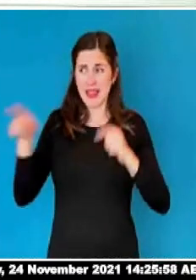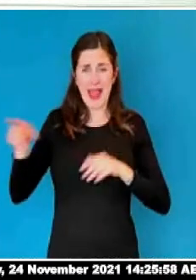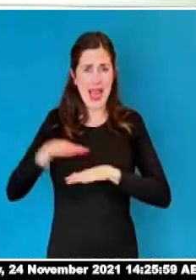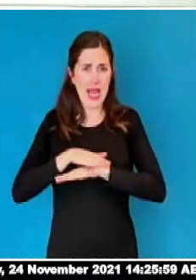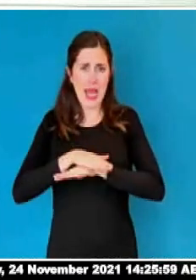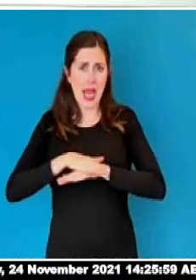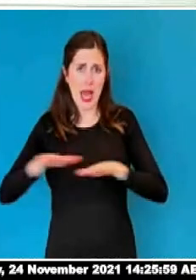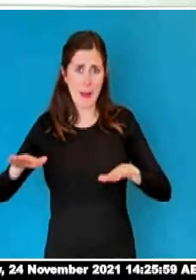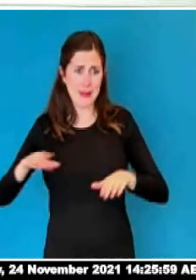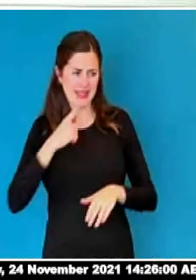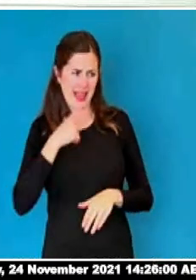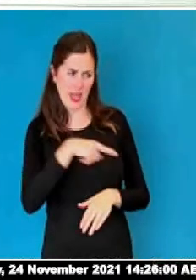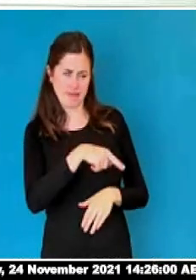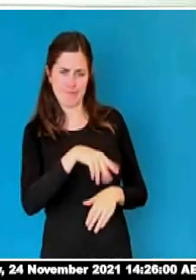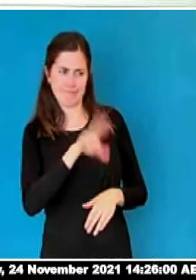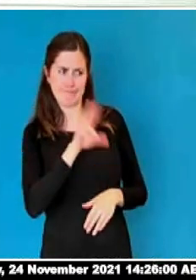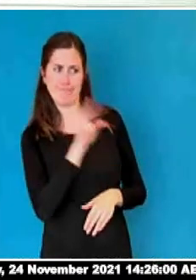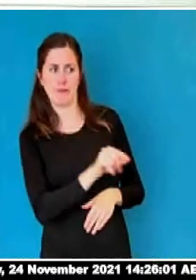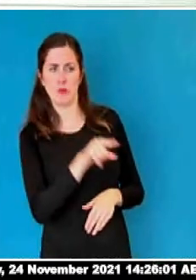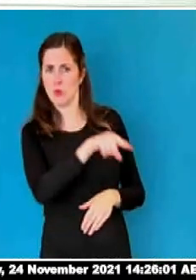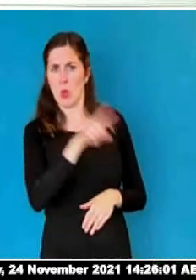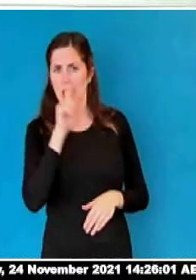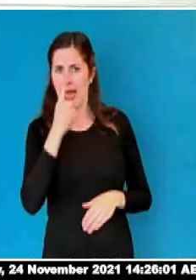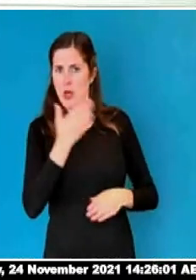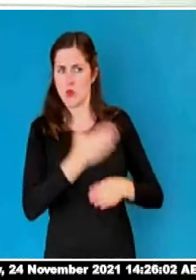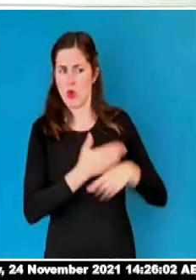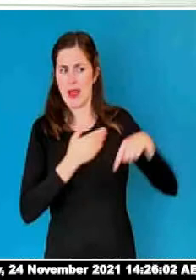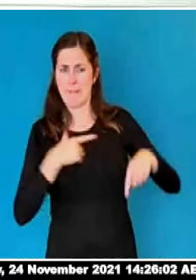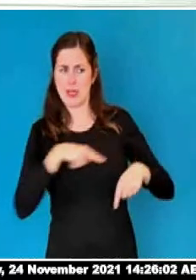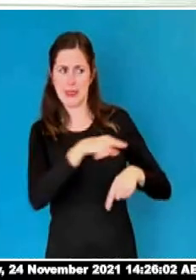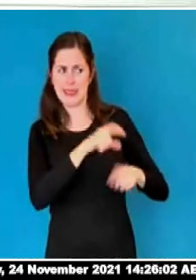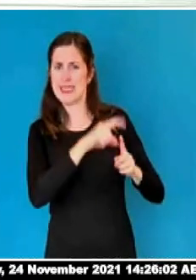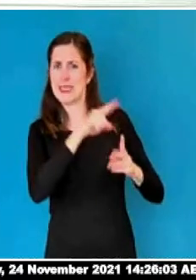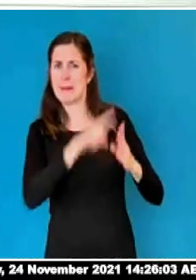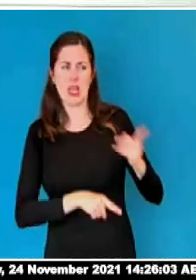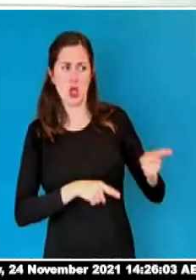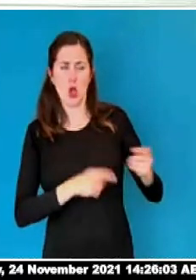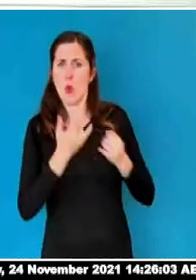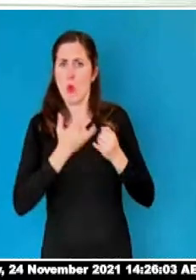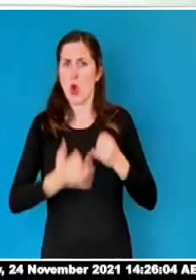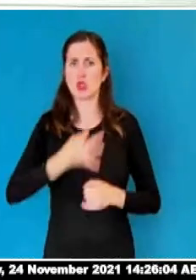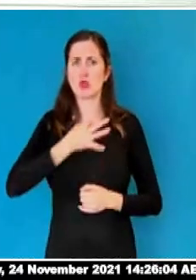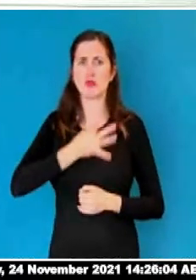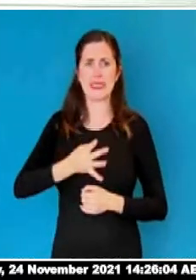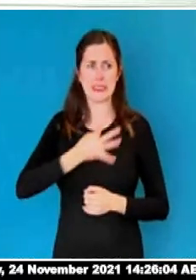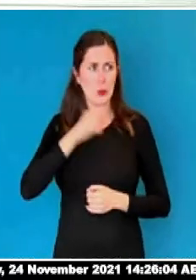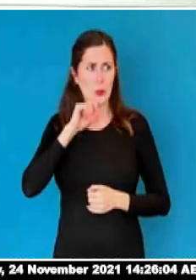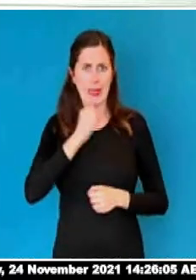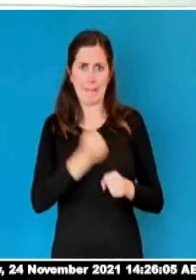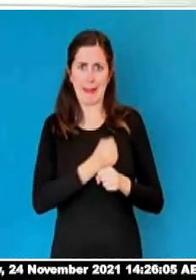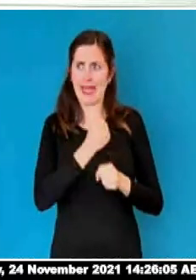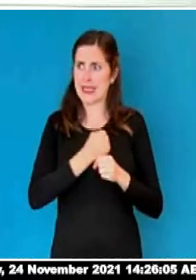a person with a disability simply because they assess the person poses a greater WHS